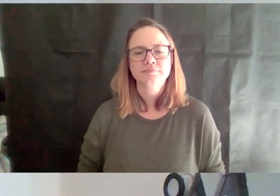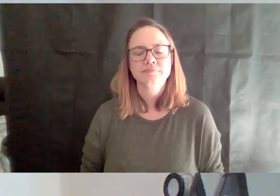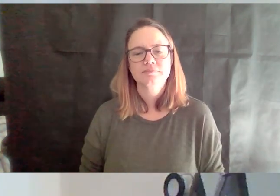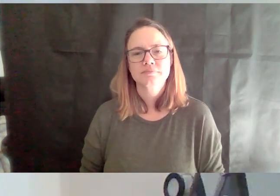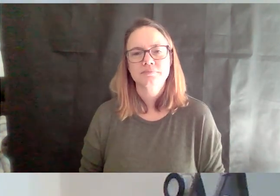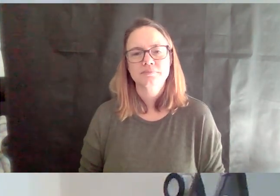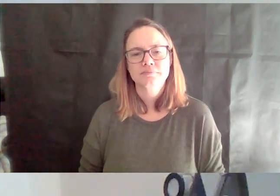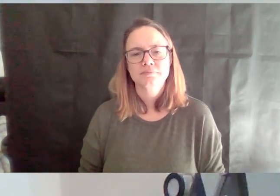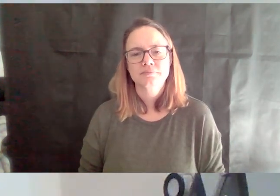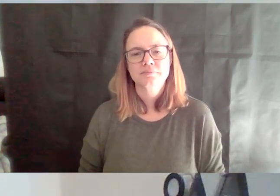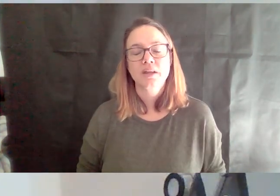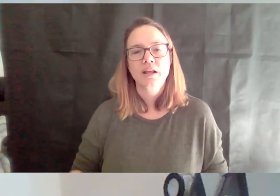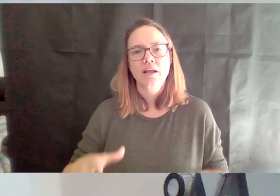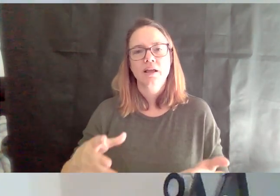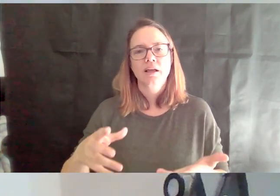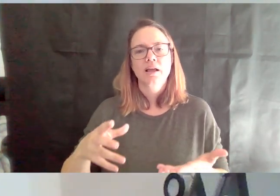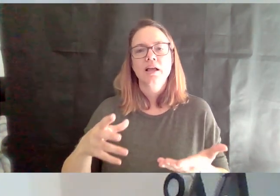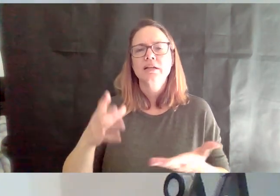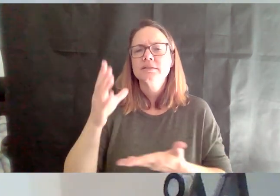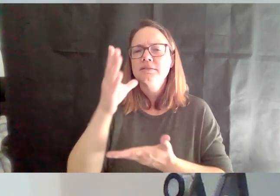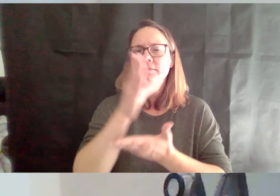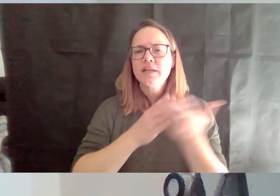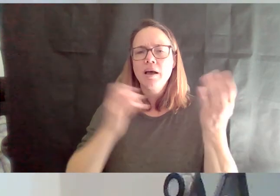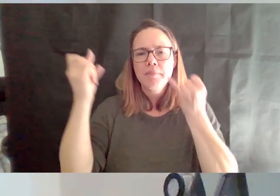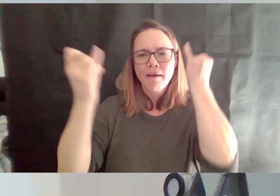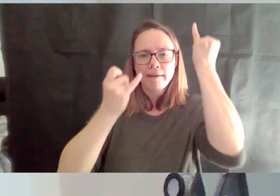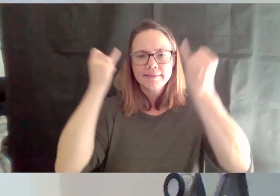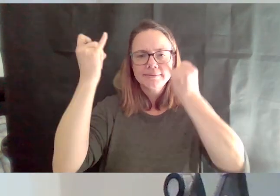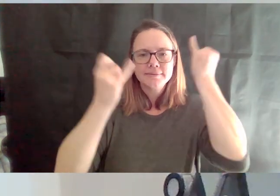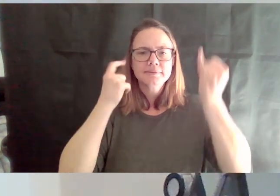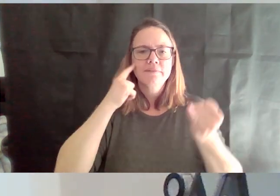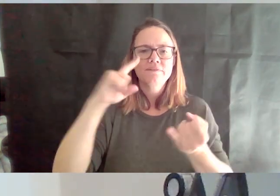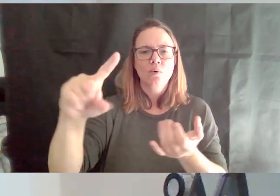is what are some financial management tips for those of us who aren't in the program?